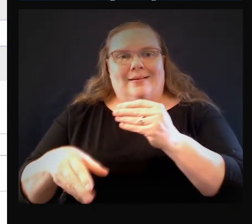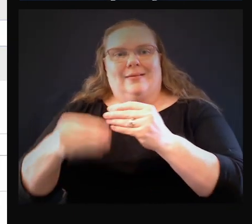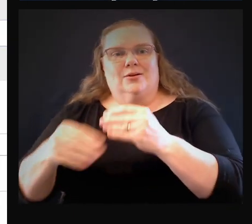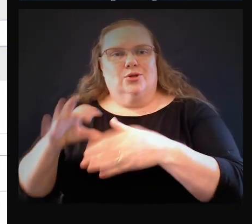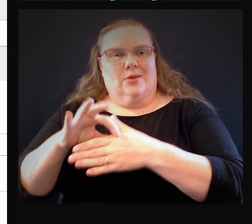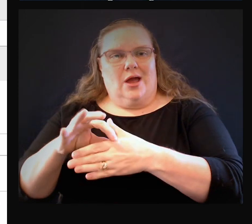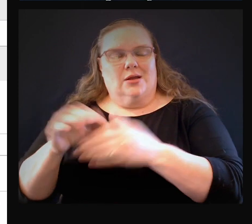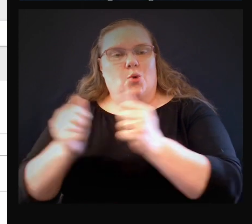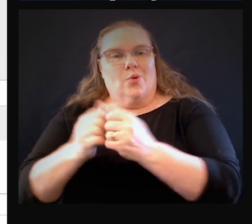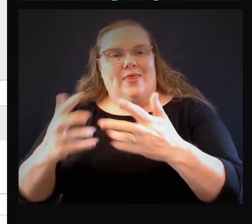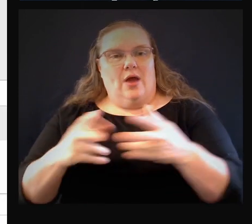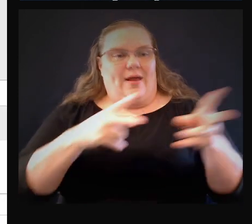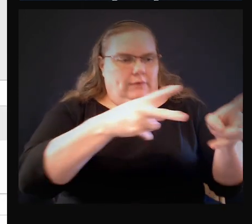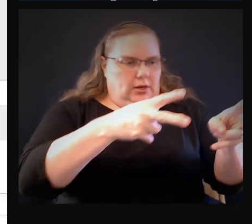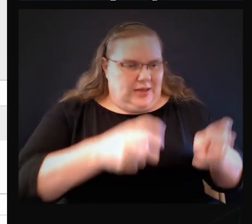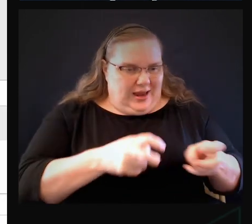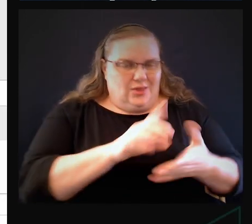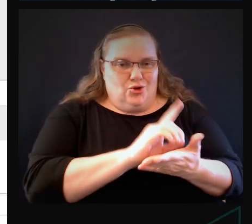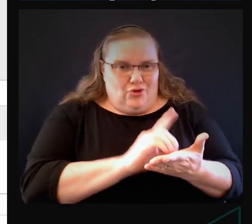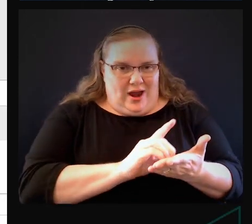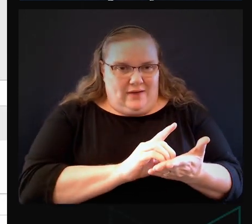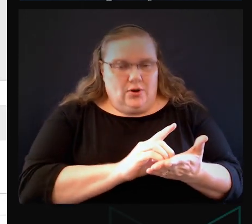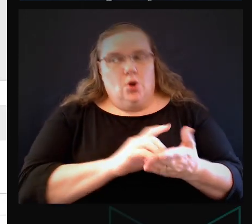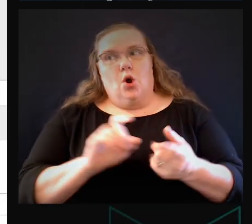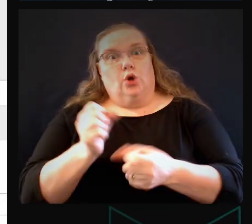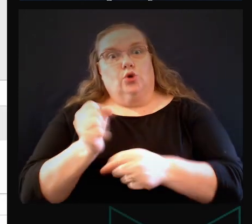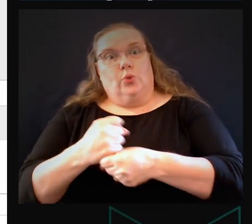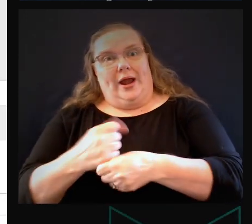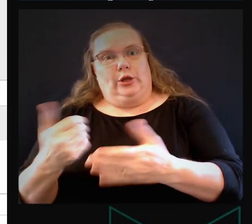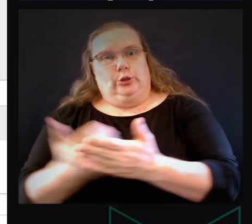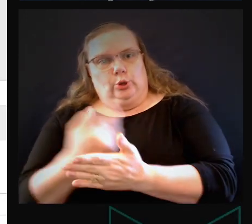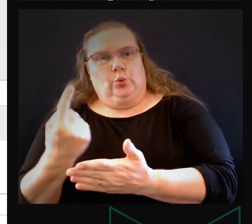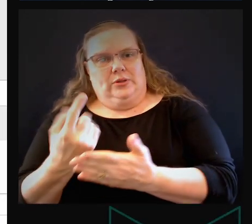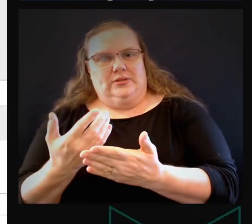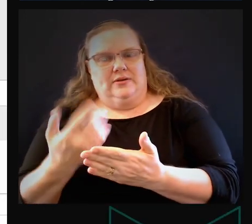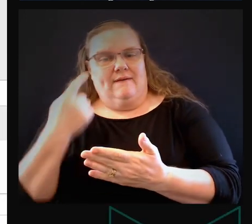without needing to take down old versions or create new versions of existing content.